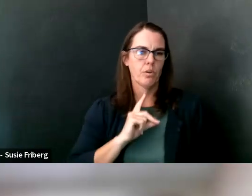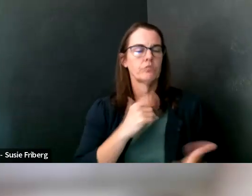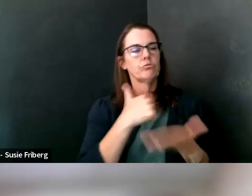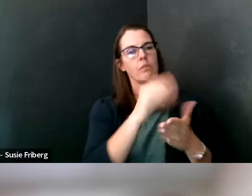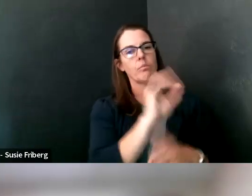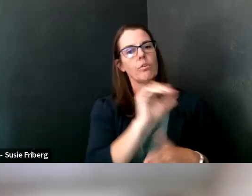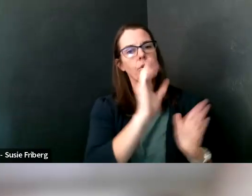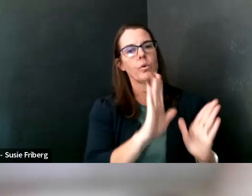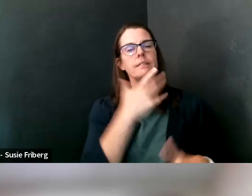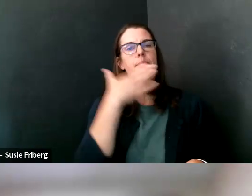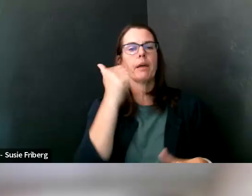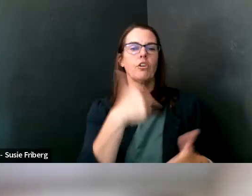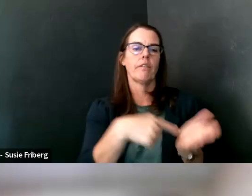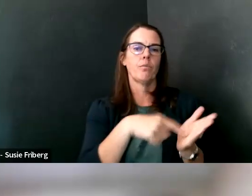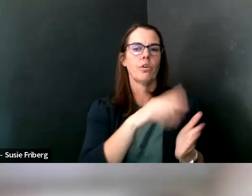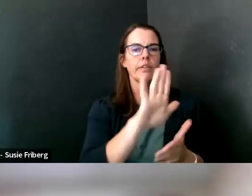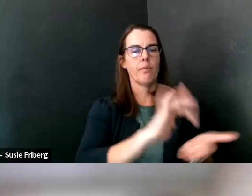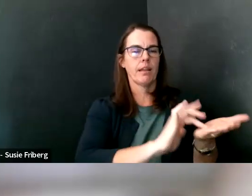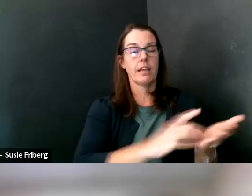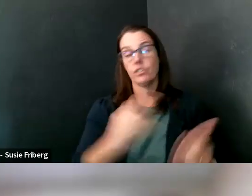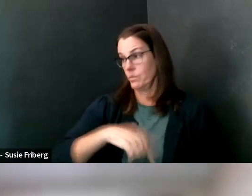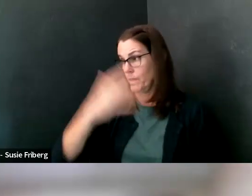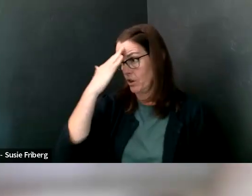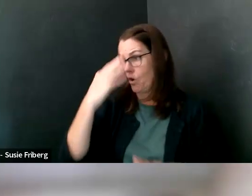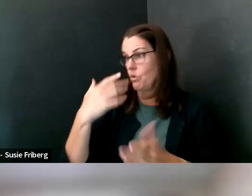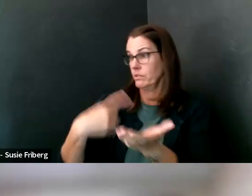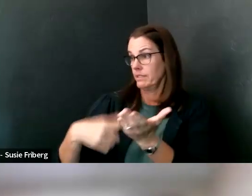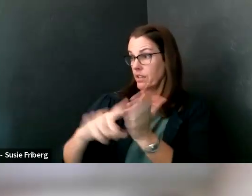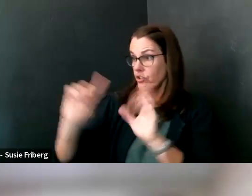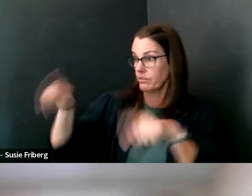afford their medications they need. We know from discussions throughout the cost review process,